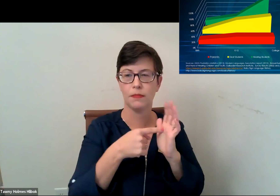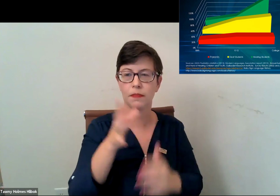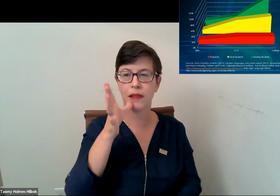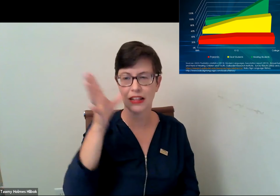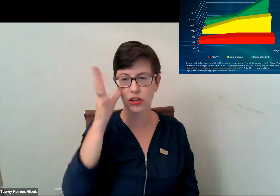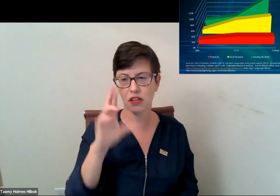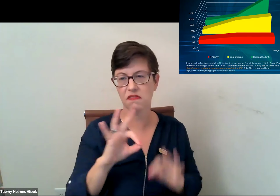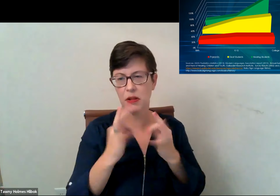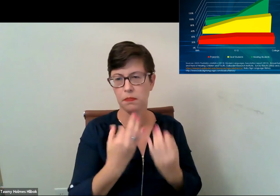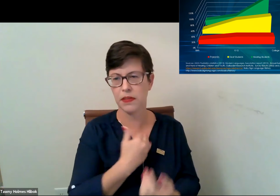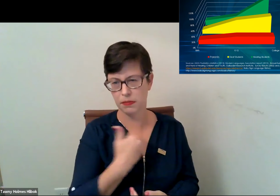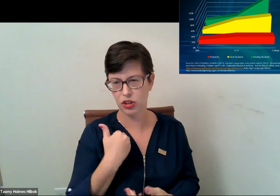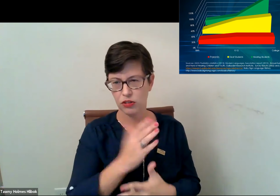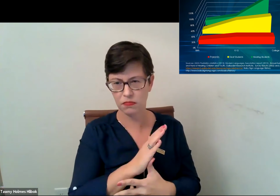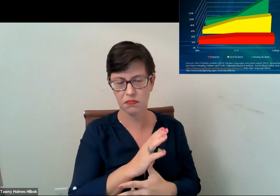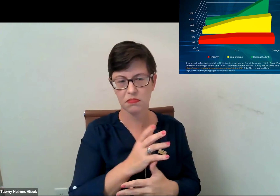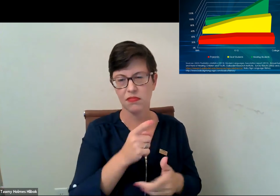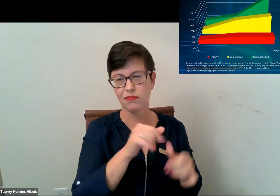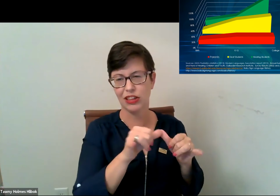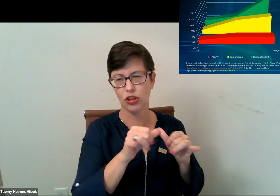The first group in red represents parents and family members.